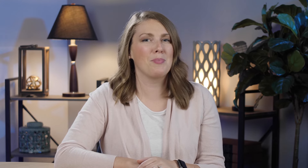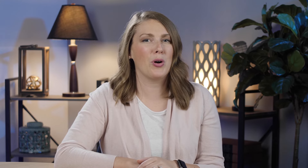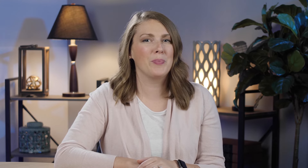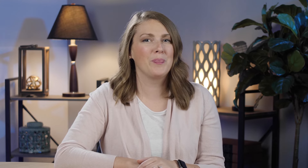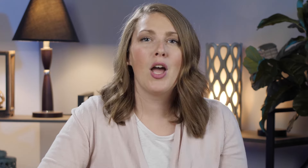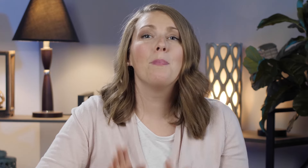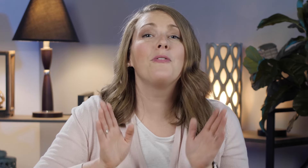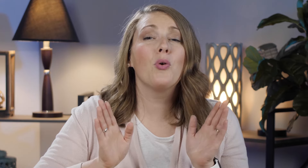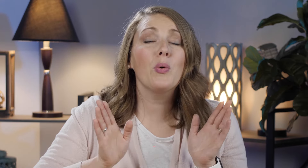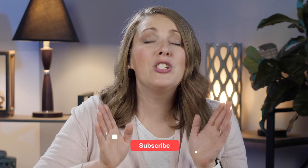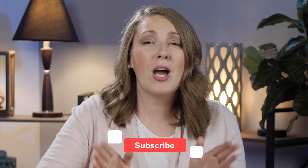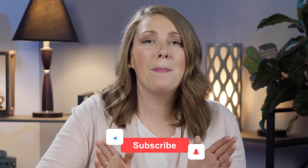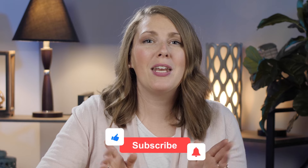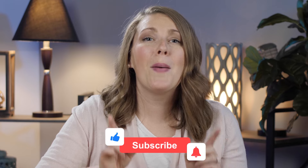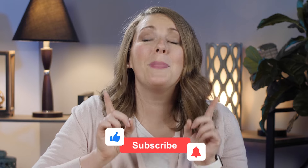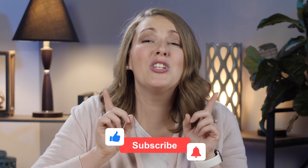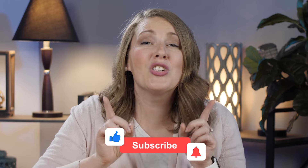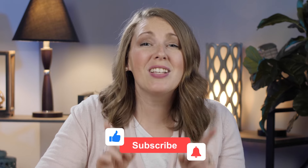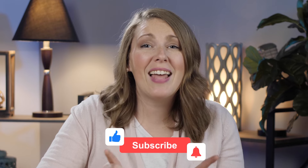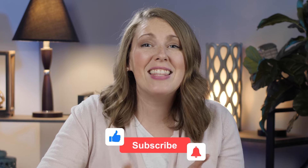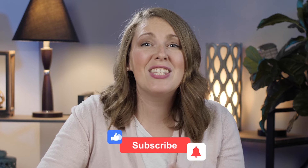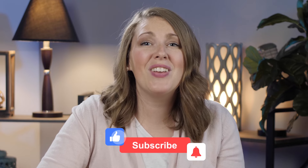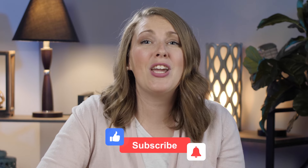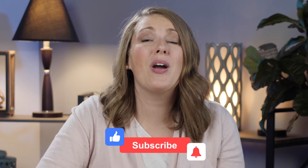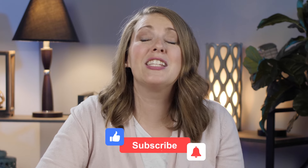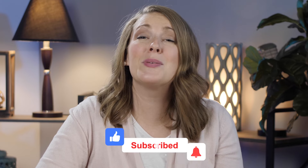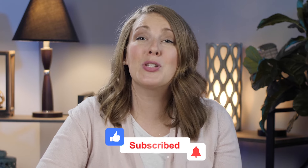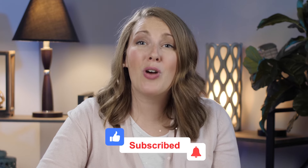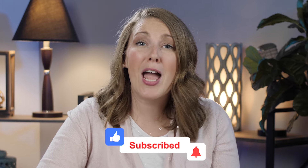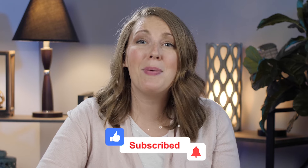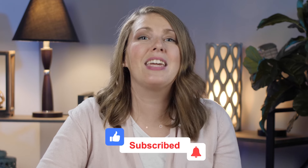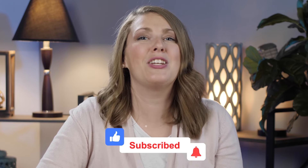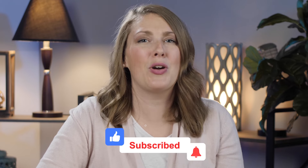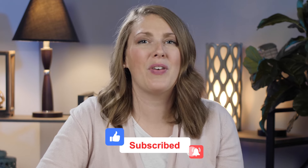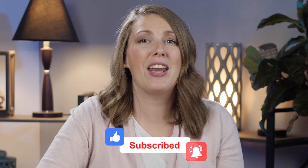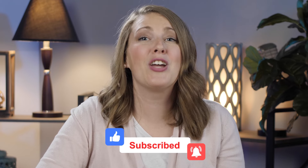more. Before we jump in be sure to like this video and subscribe and get notified